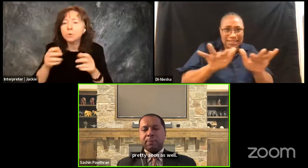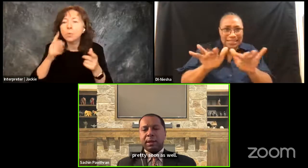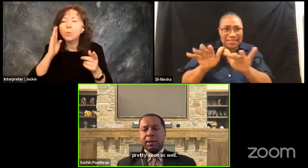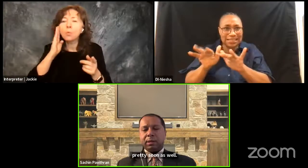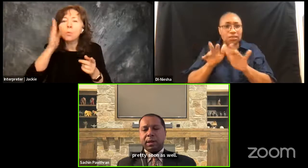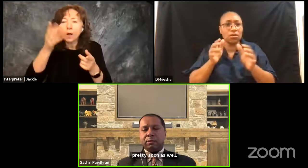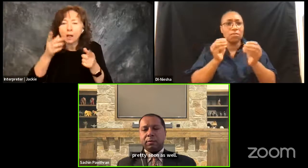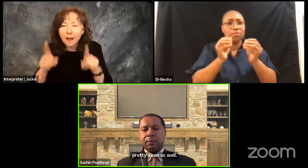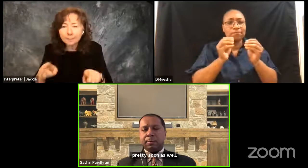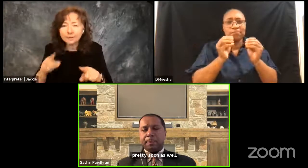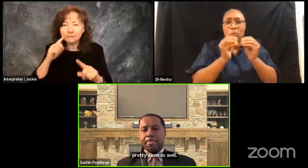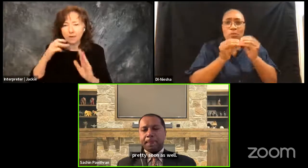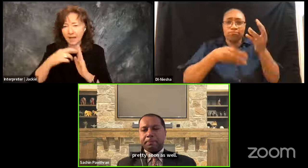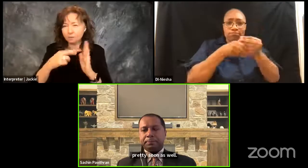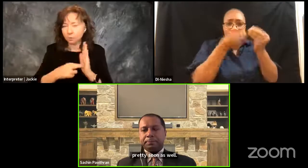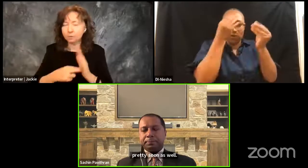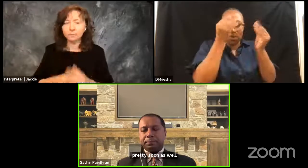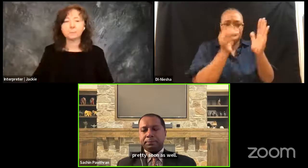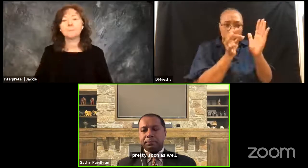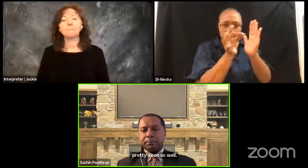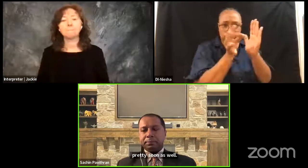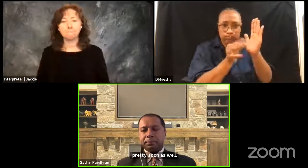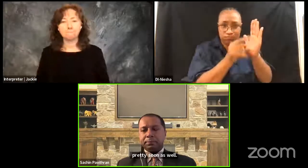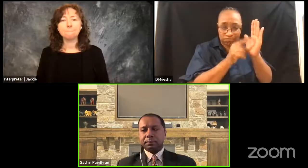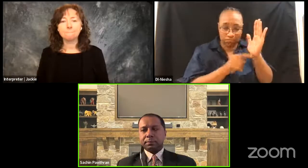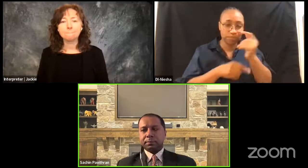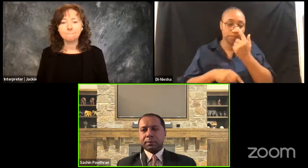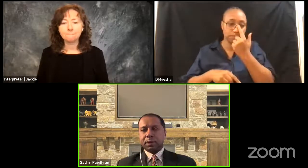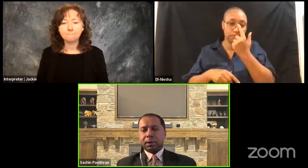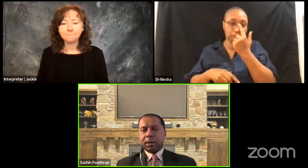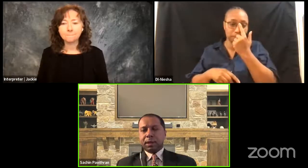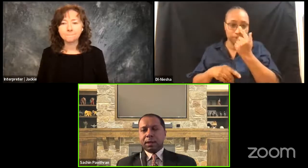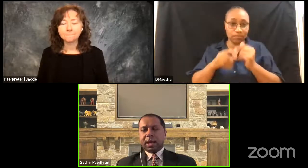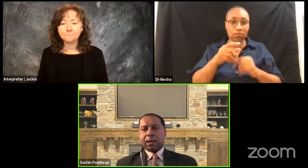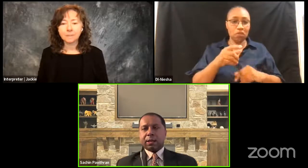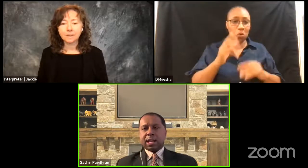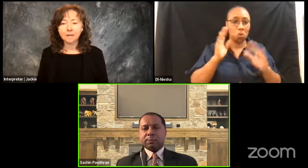that's pending in that rule.